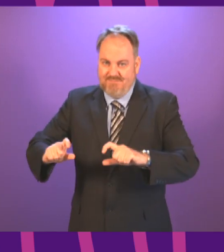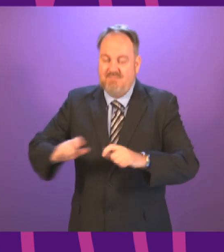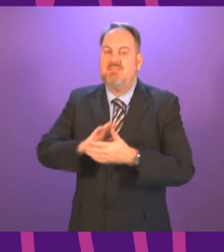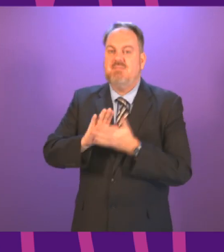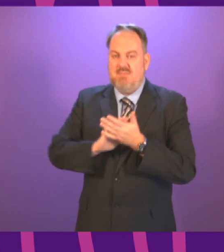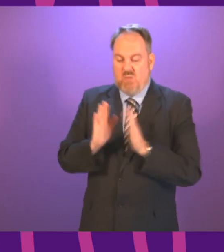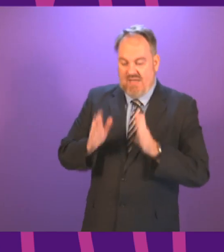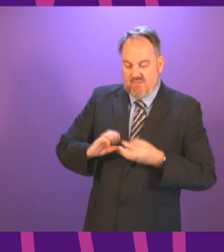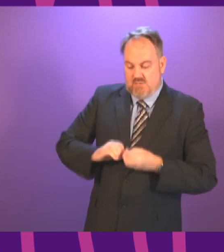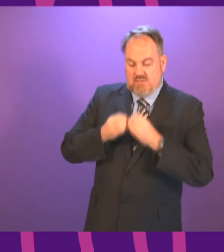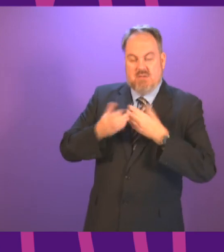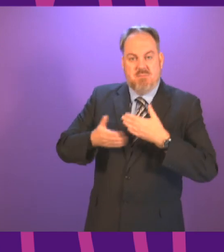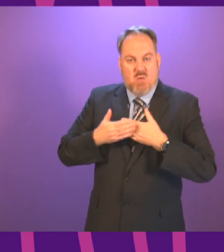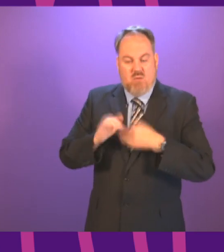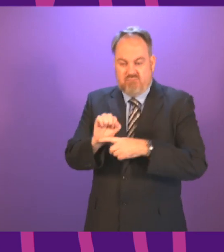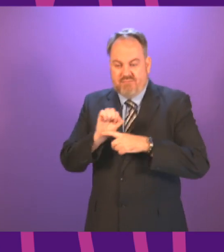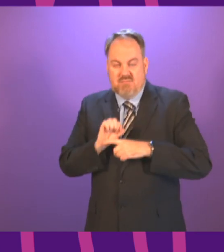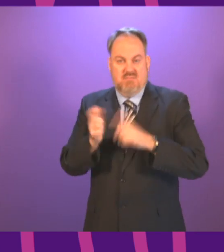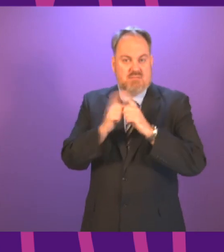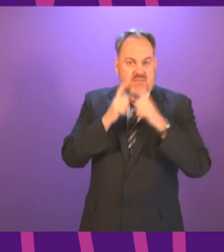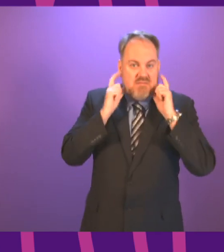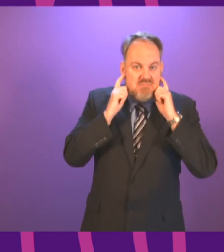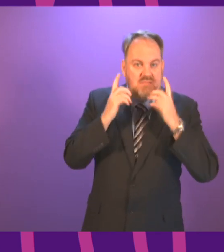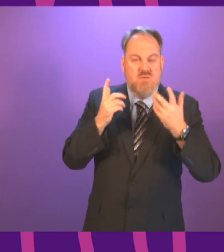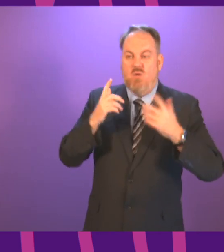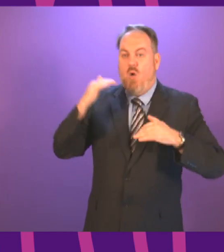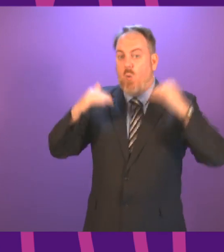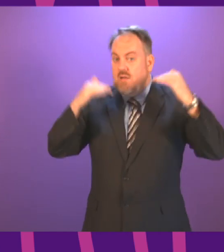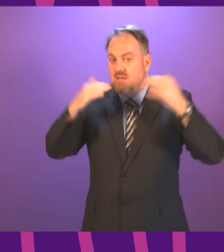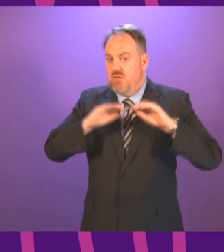that means putting in place more mitigations, such as the use of face coverings for senior